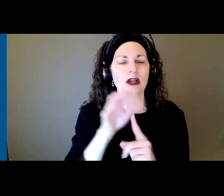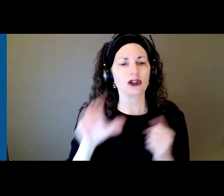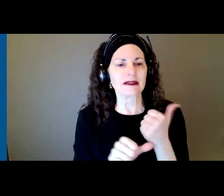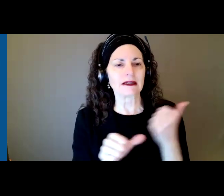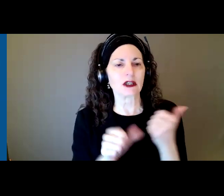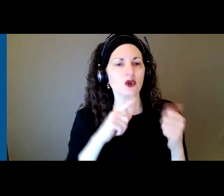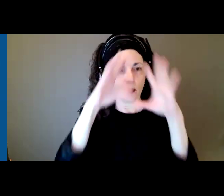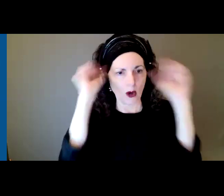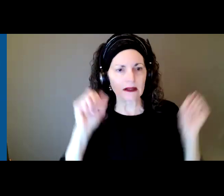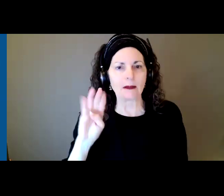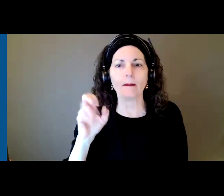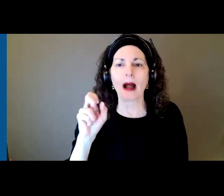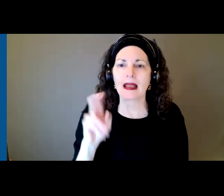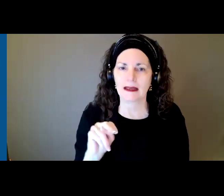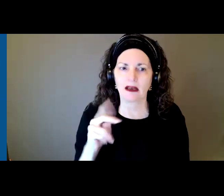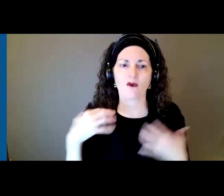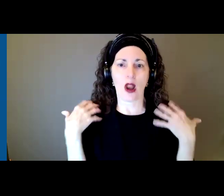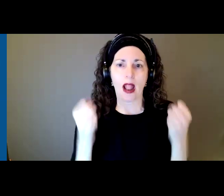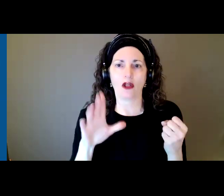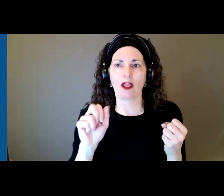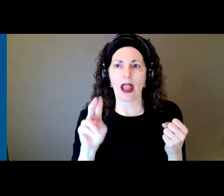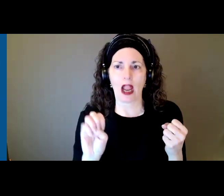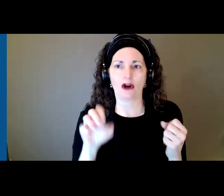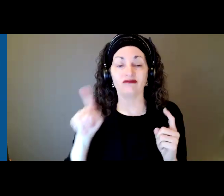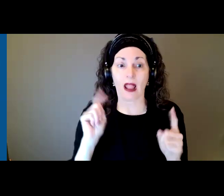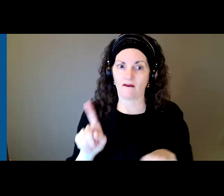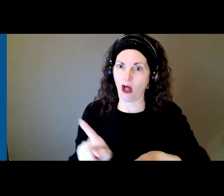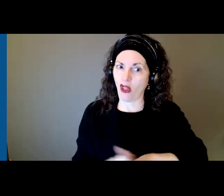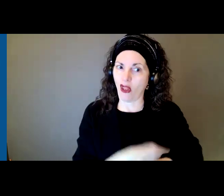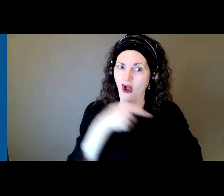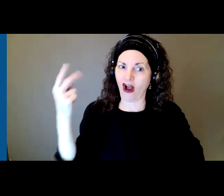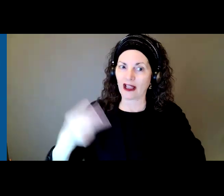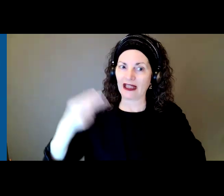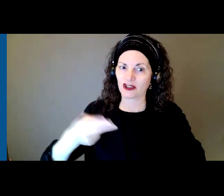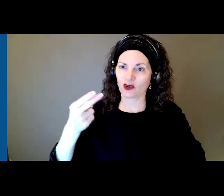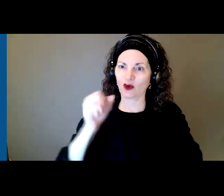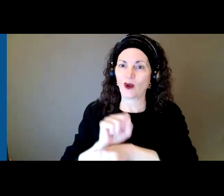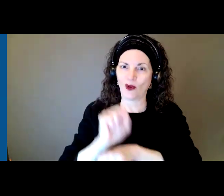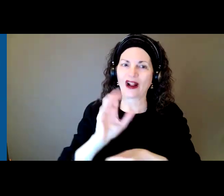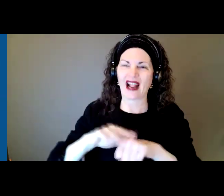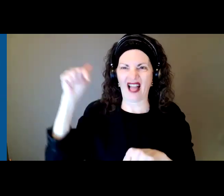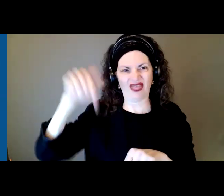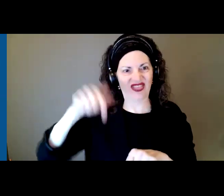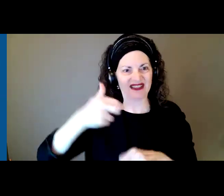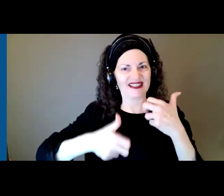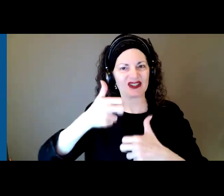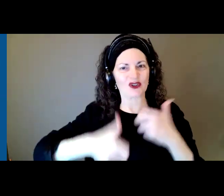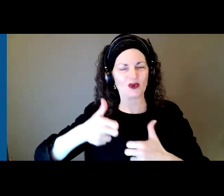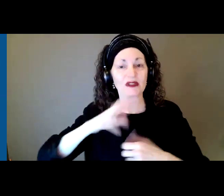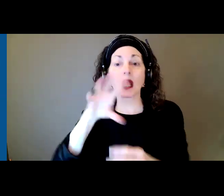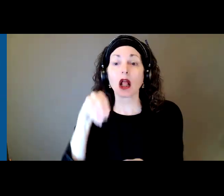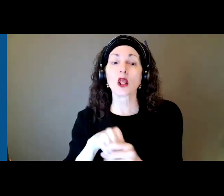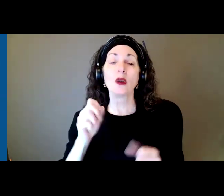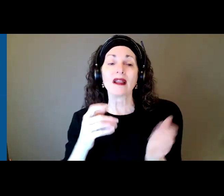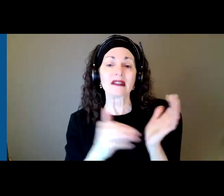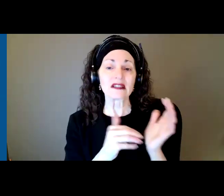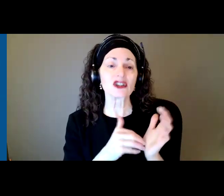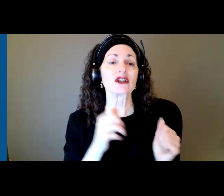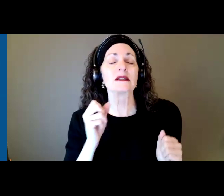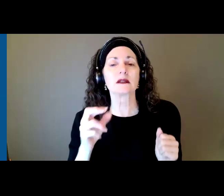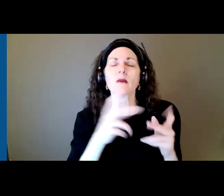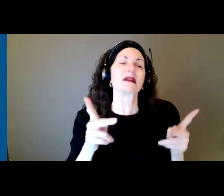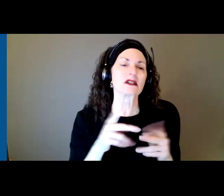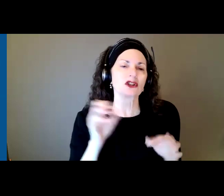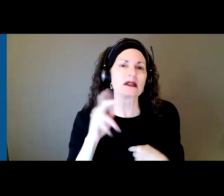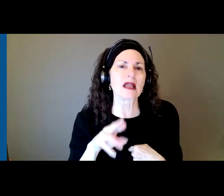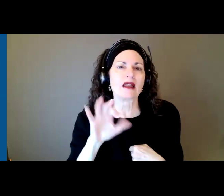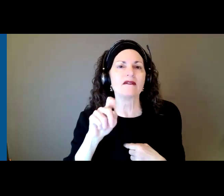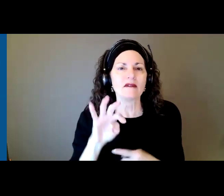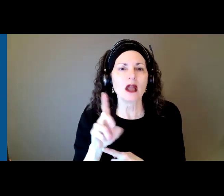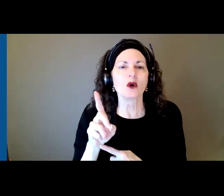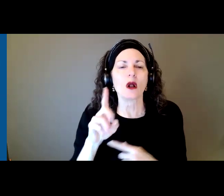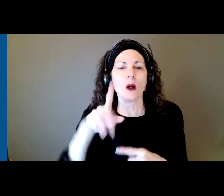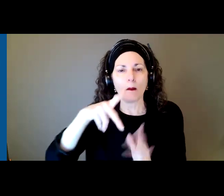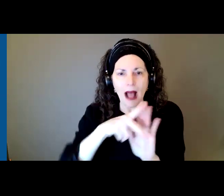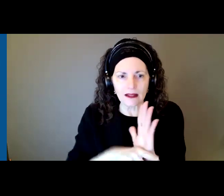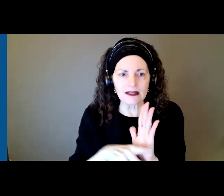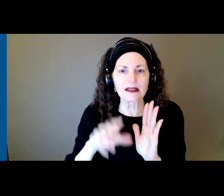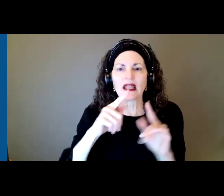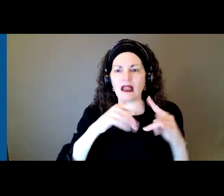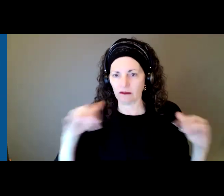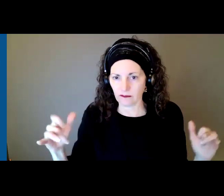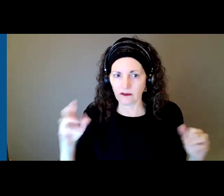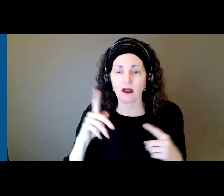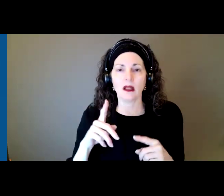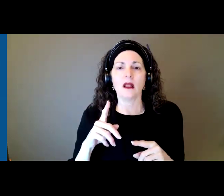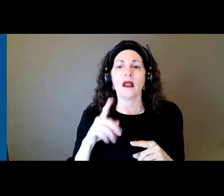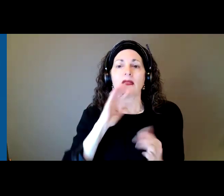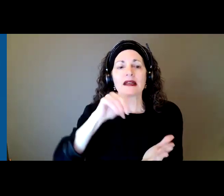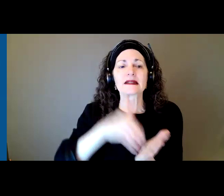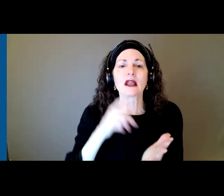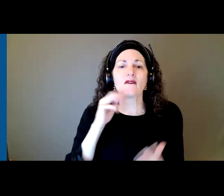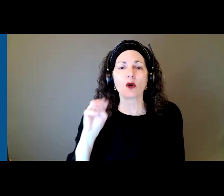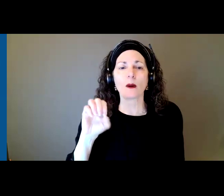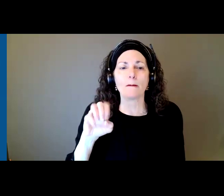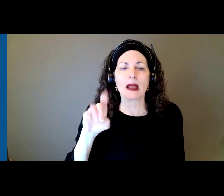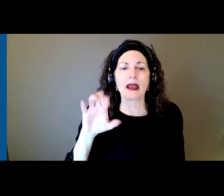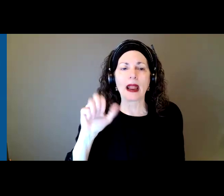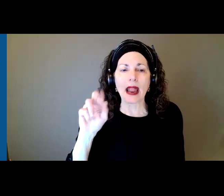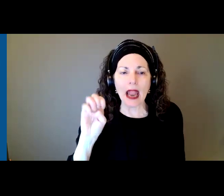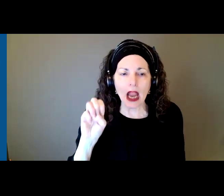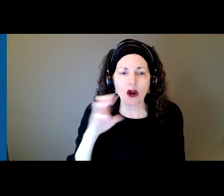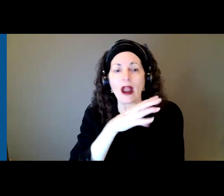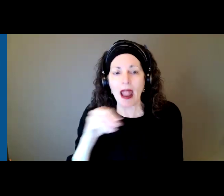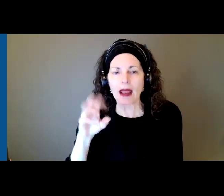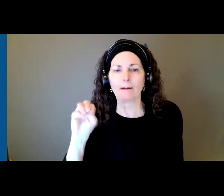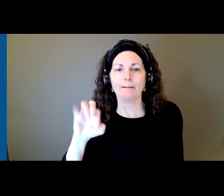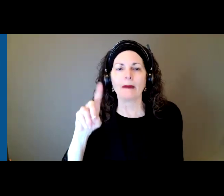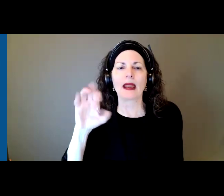Jessica has a long history working on the issues we're focused on today, including positions at the Center on Budget and Policy Priorities and in various capacities at the Centers for Medicare & Medicaid Services during the Obama Administration.